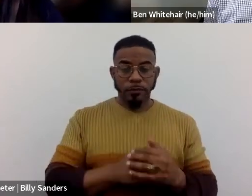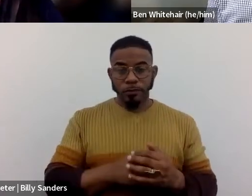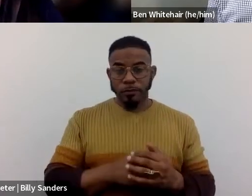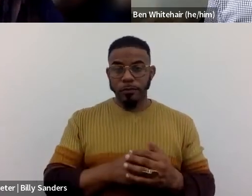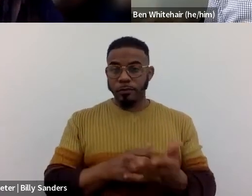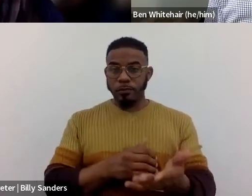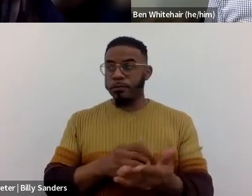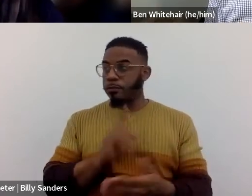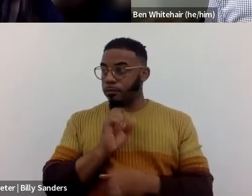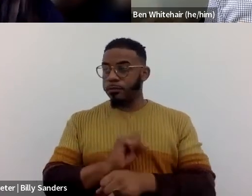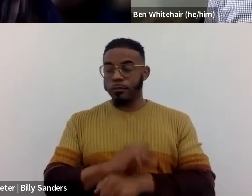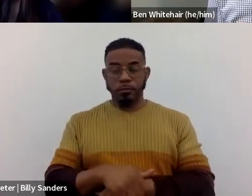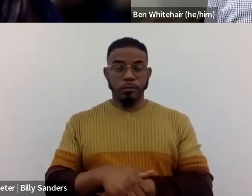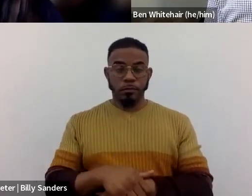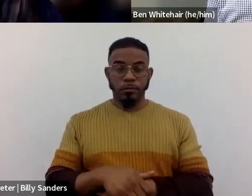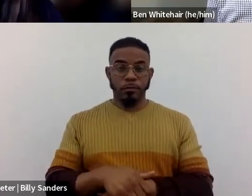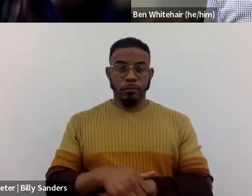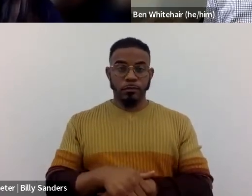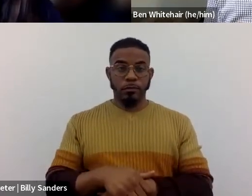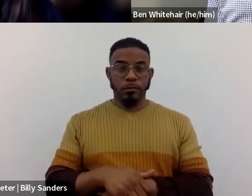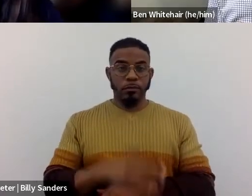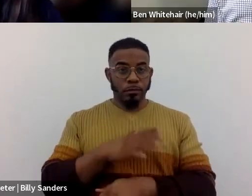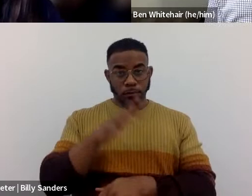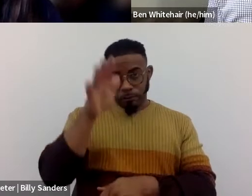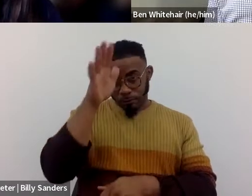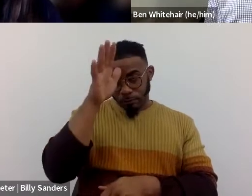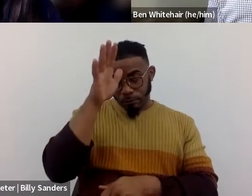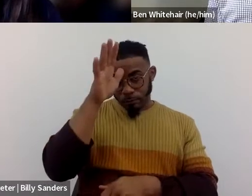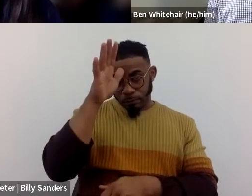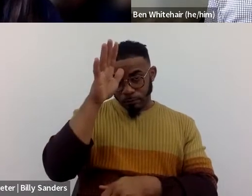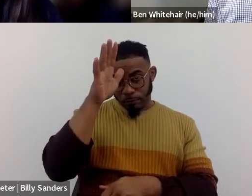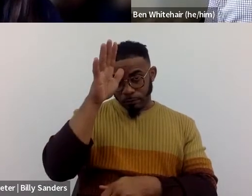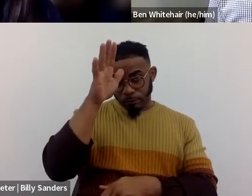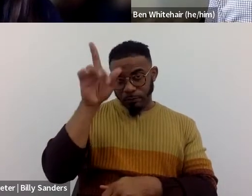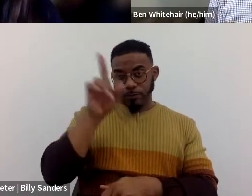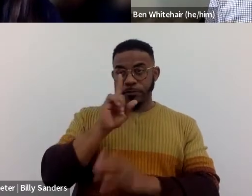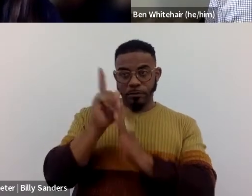My father is an attorney and trained me well,